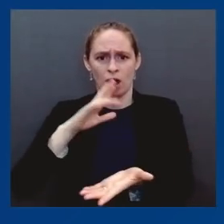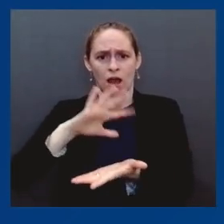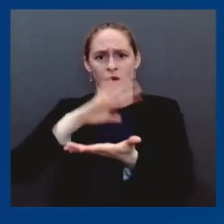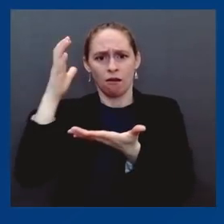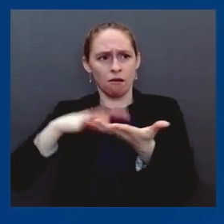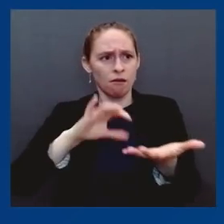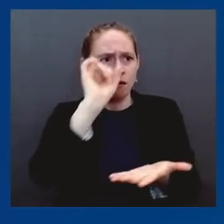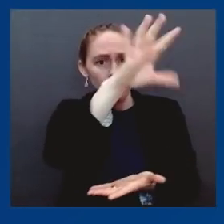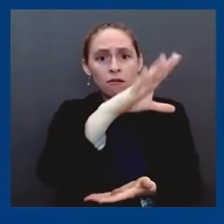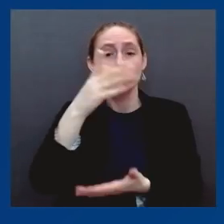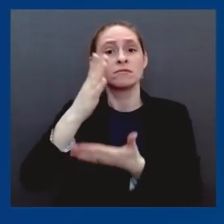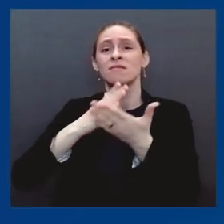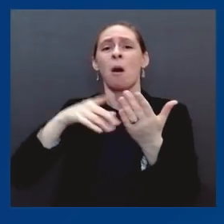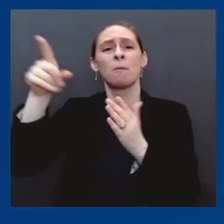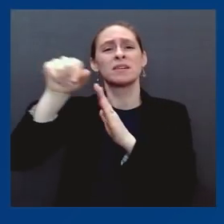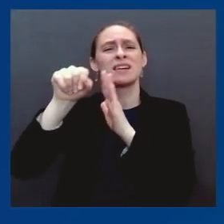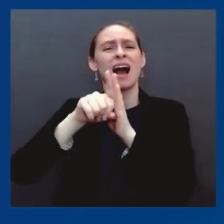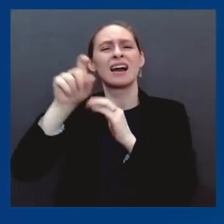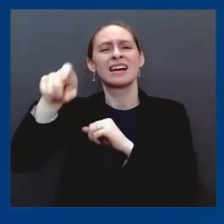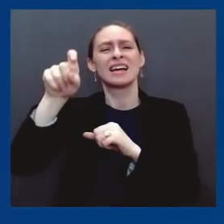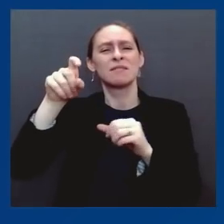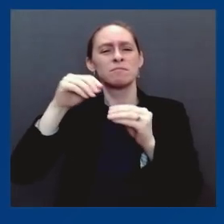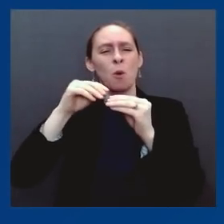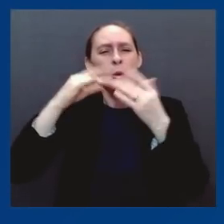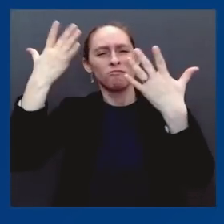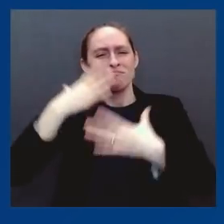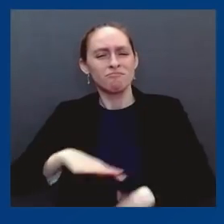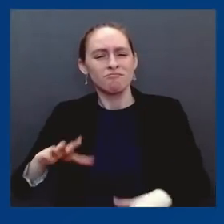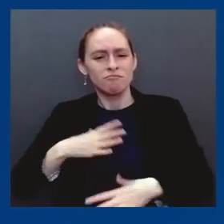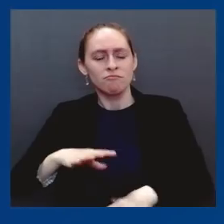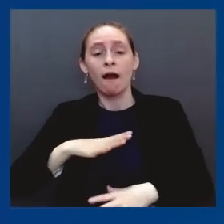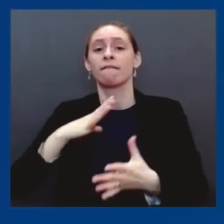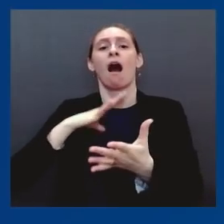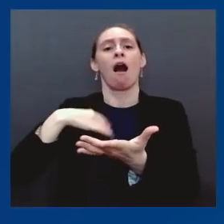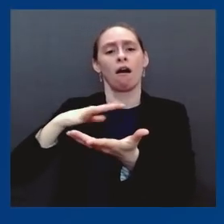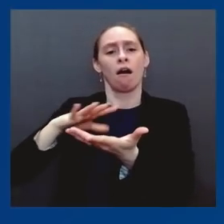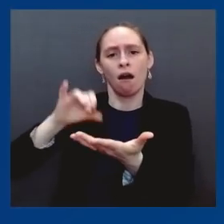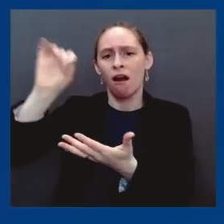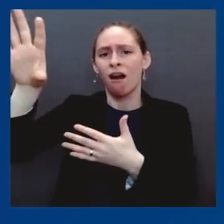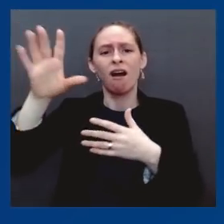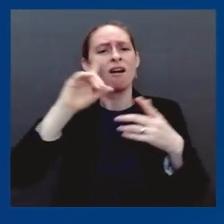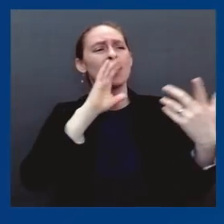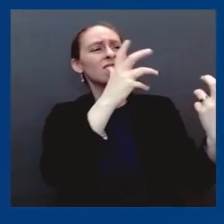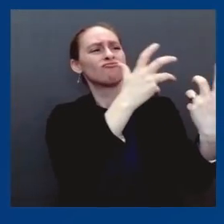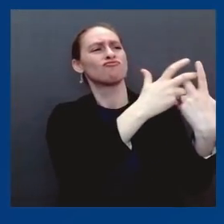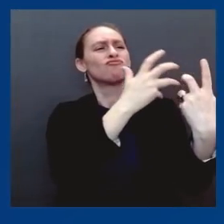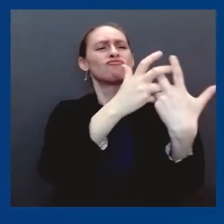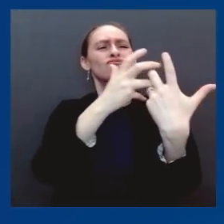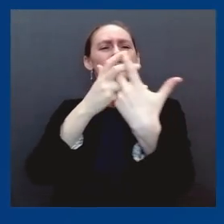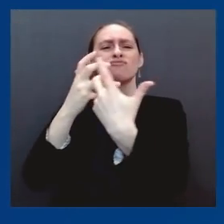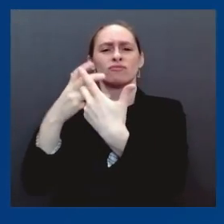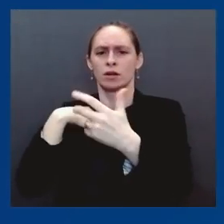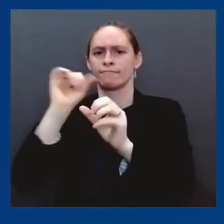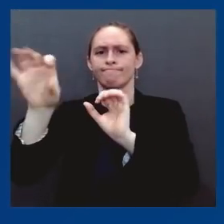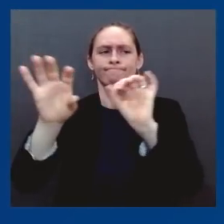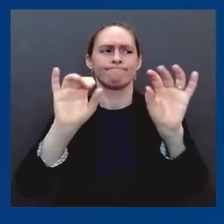to address communities' needs in the days and weeks ahead. So, with that, let me hand it over to Dr. Walensky. Dr. Walensky.